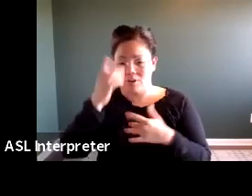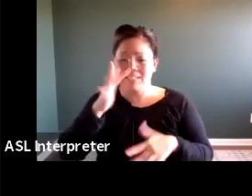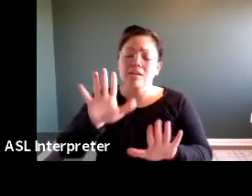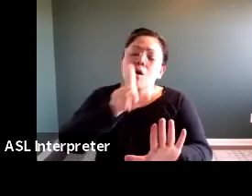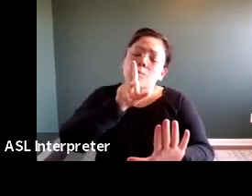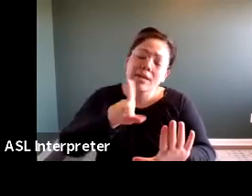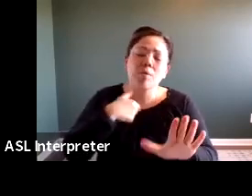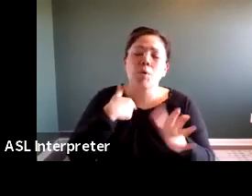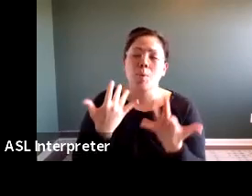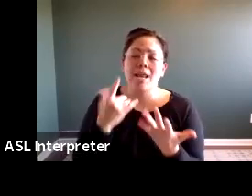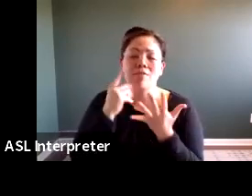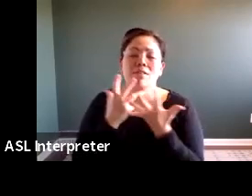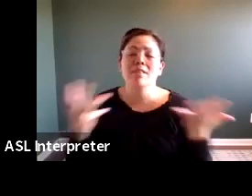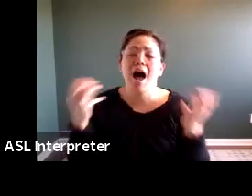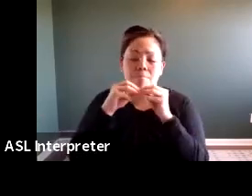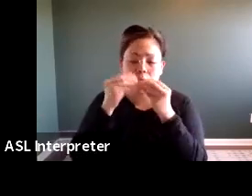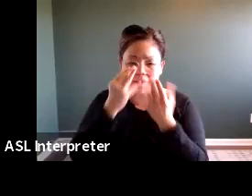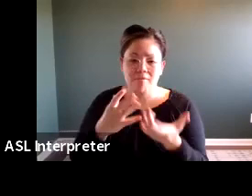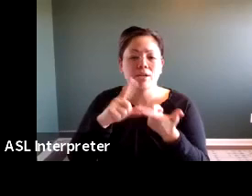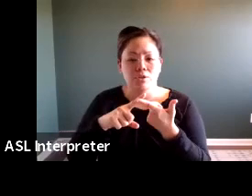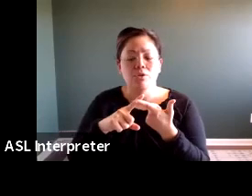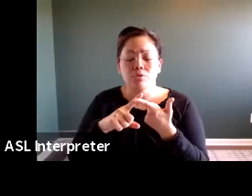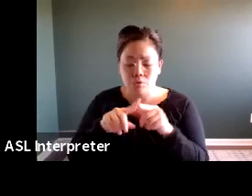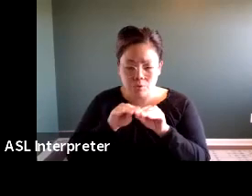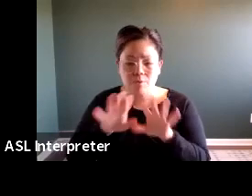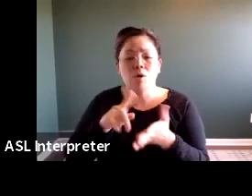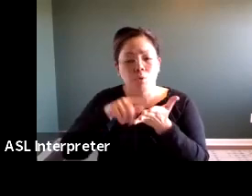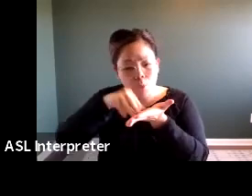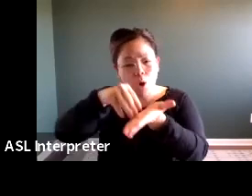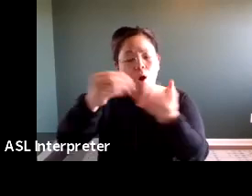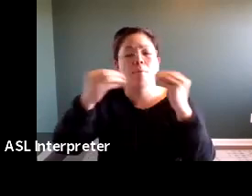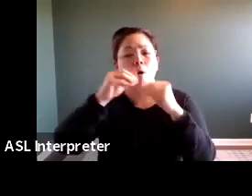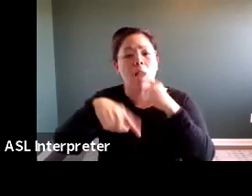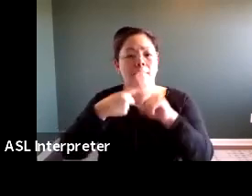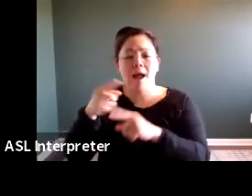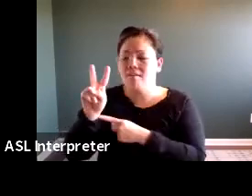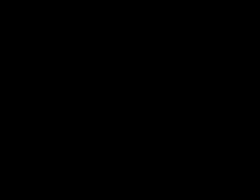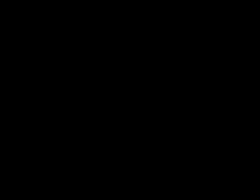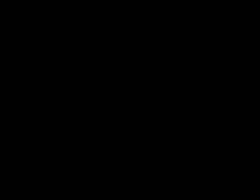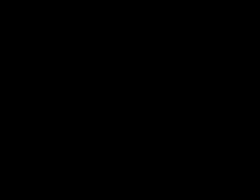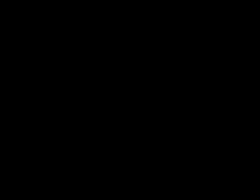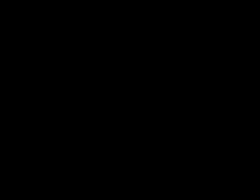to come out in order to learn more about these vaccines. And we expect to get that information here